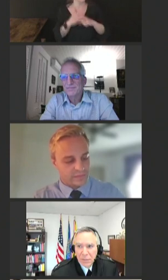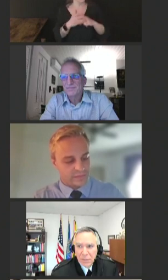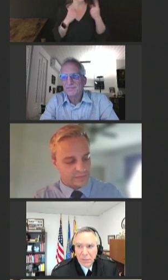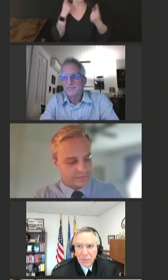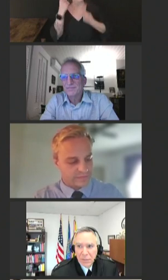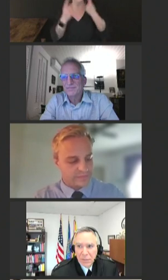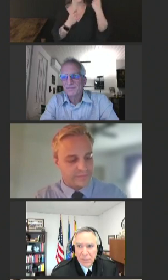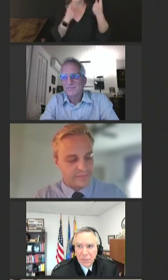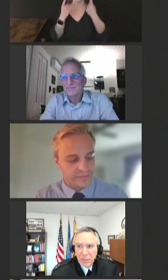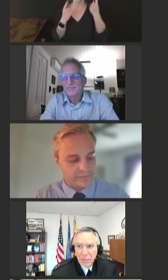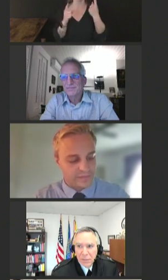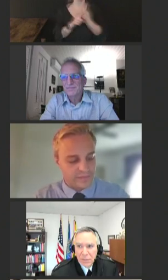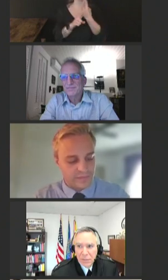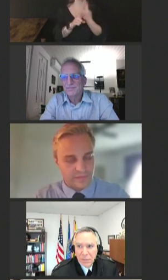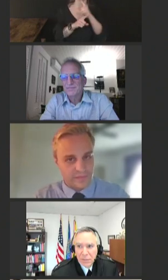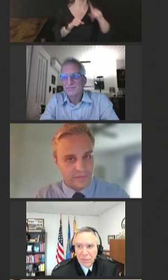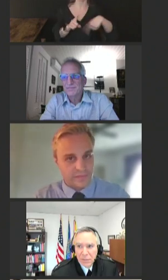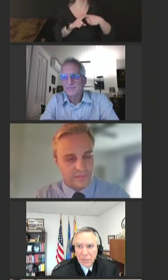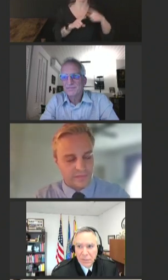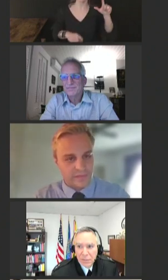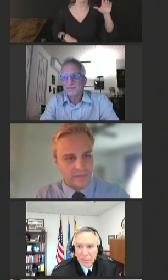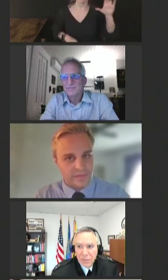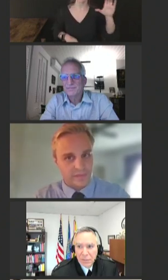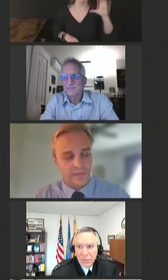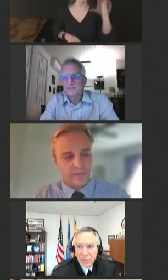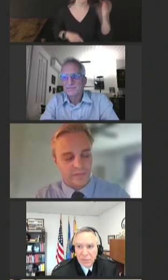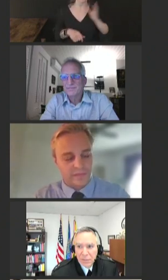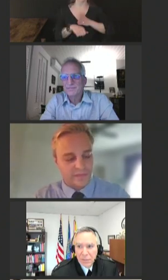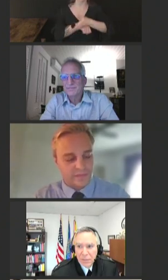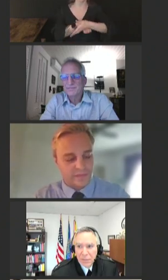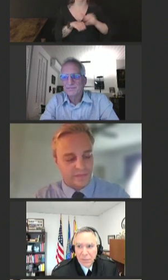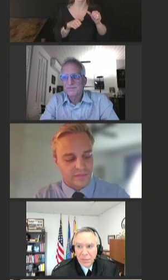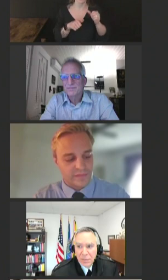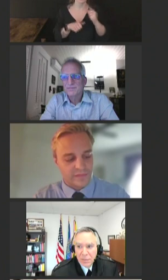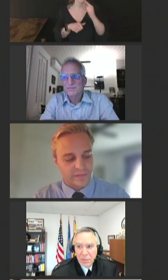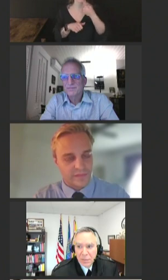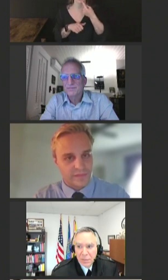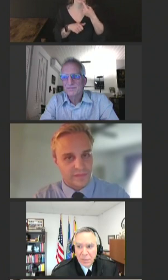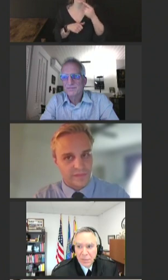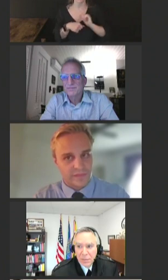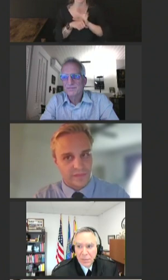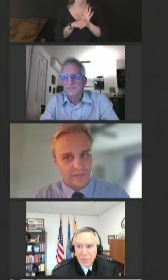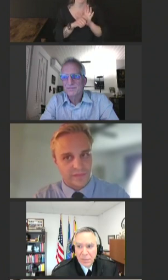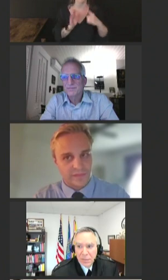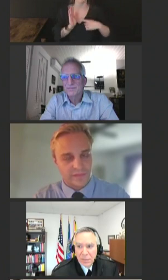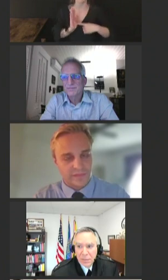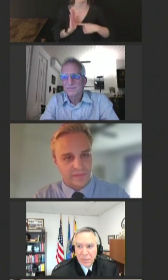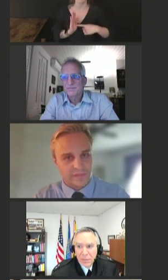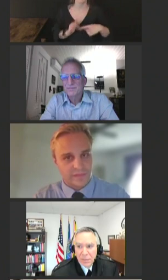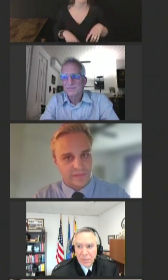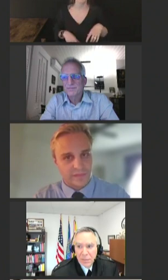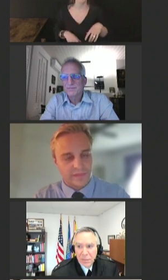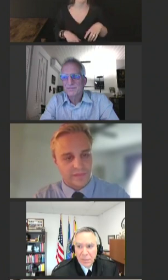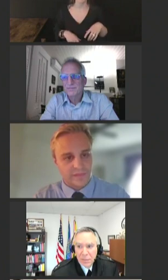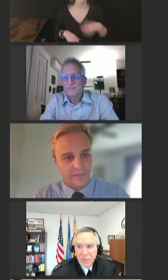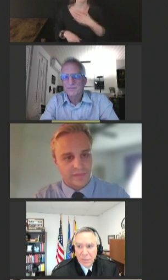and post-acute COVID symptoms. My question is really about how we use this information